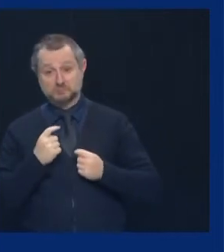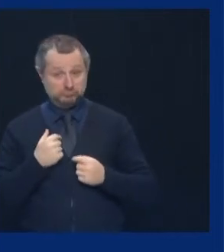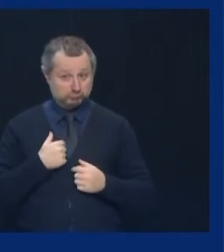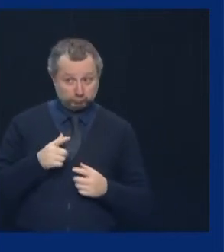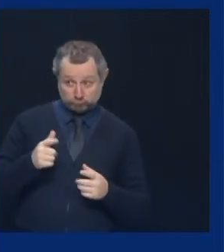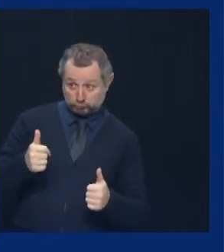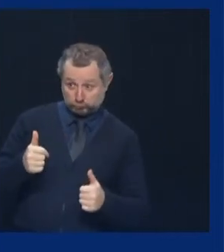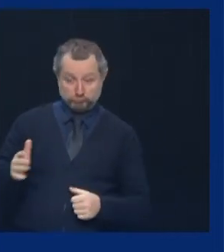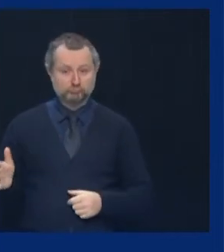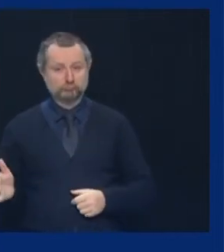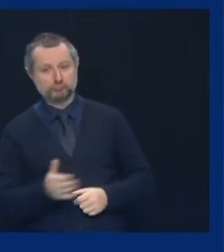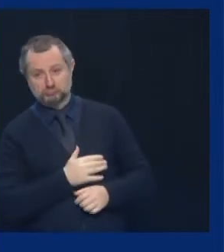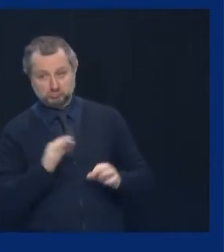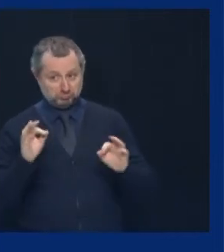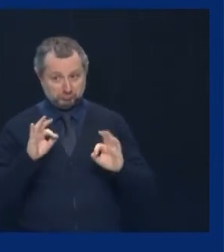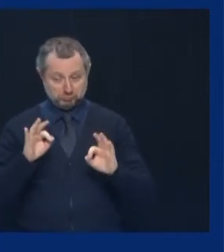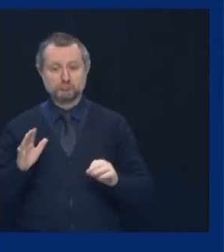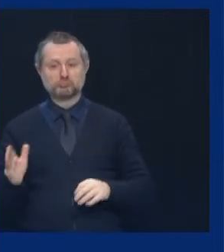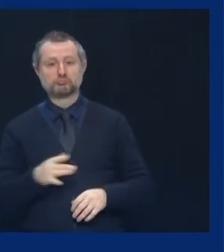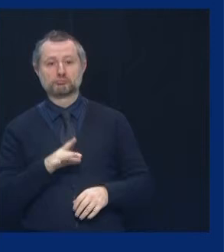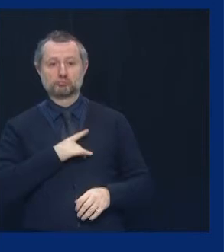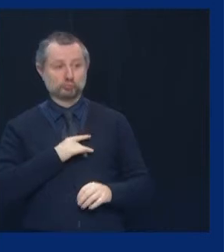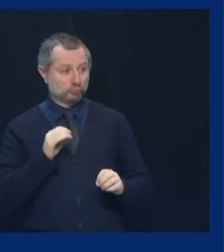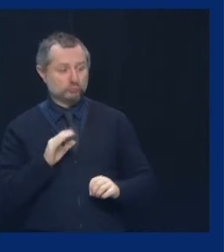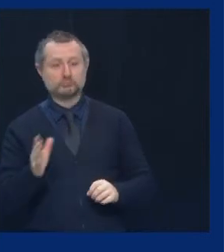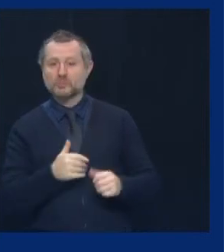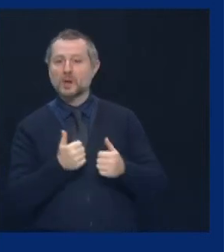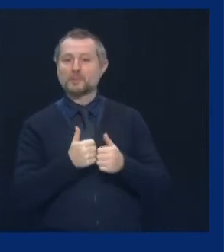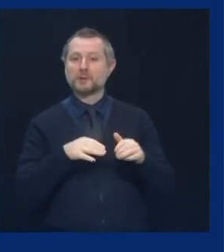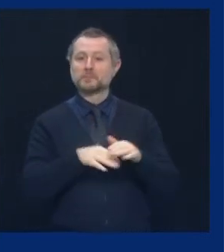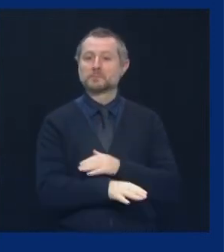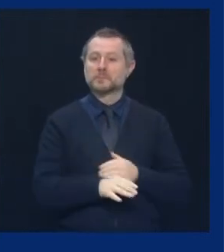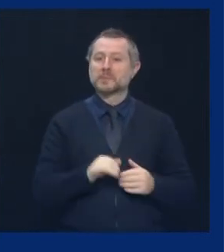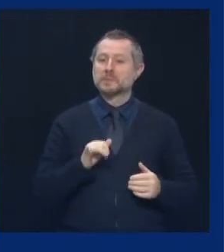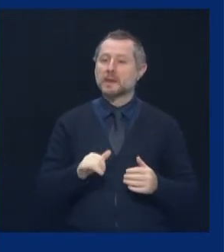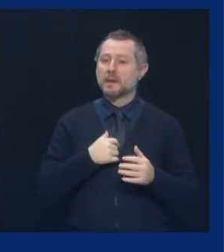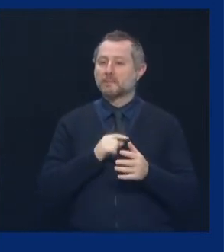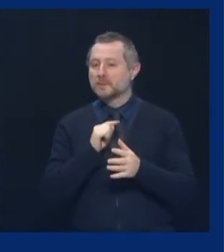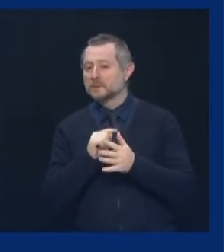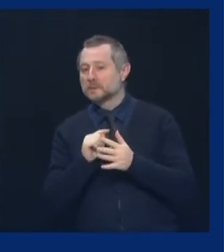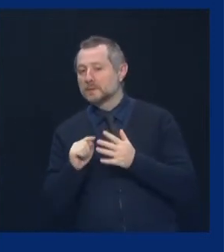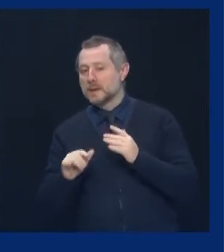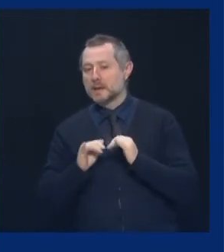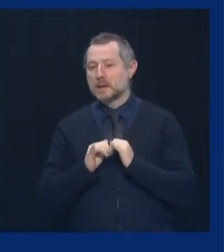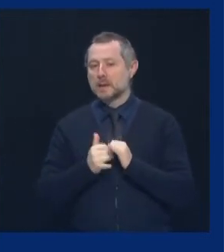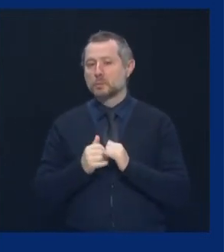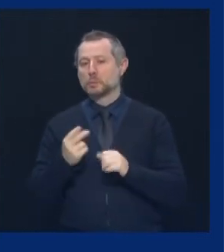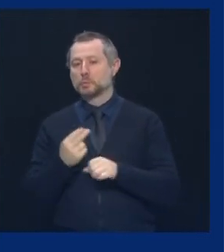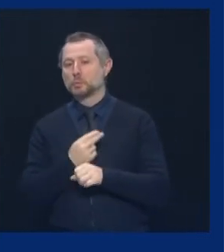BEFORE A FOOTBALL GAME AND GET A